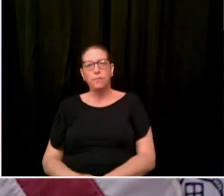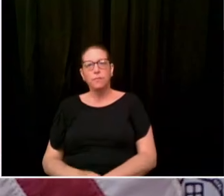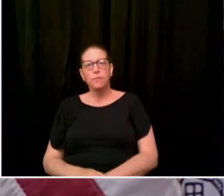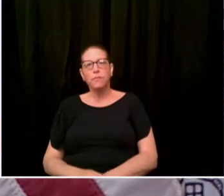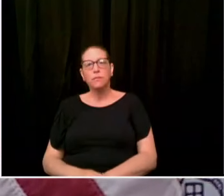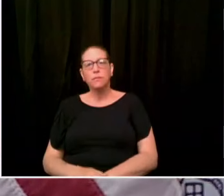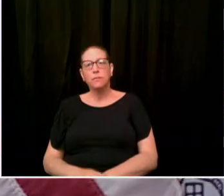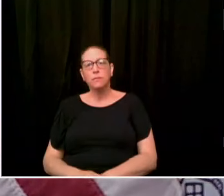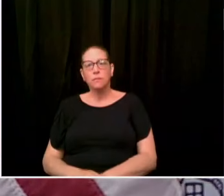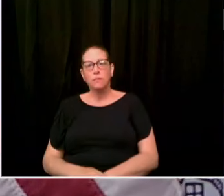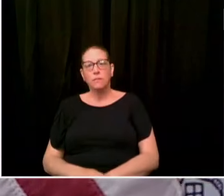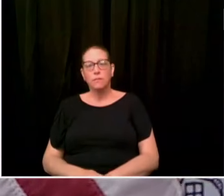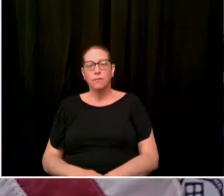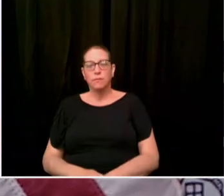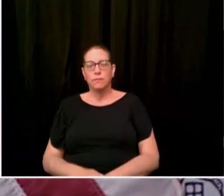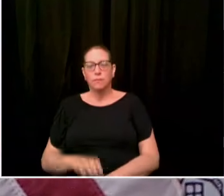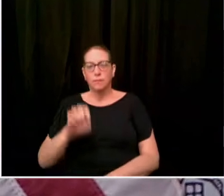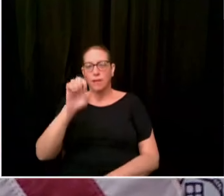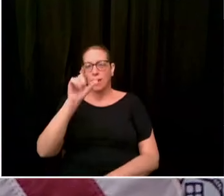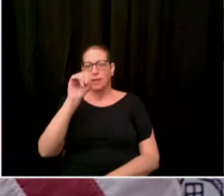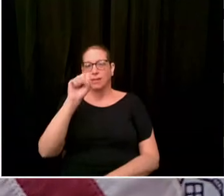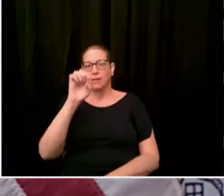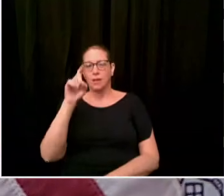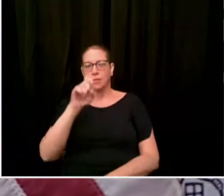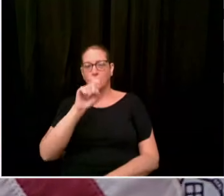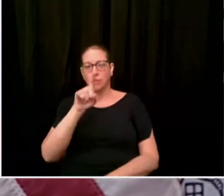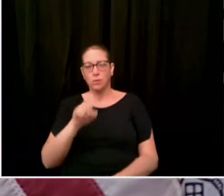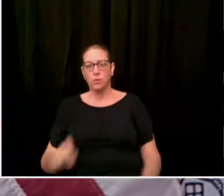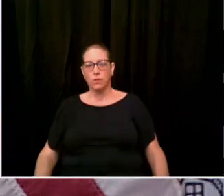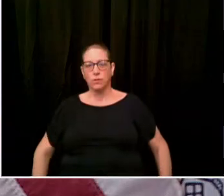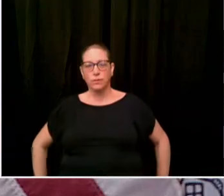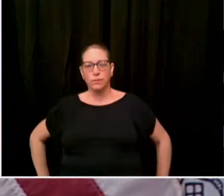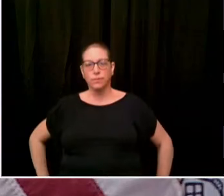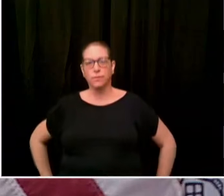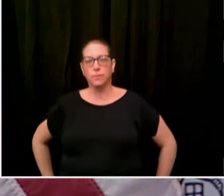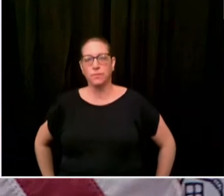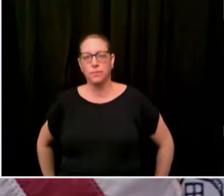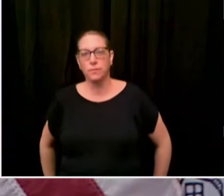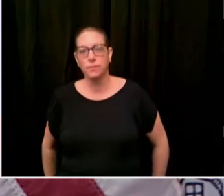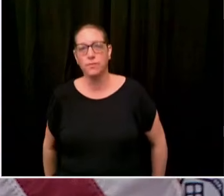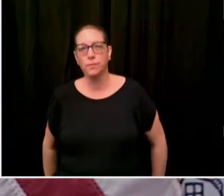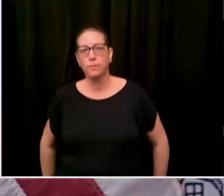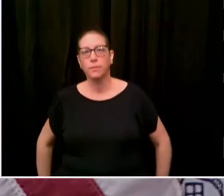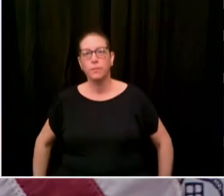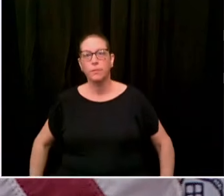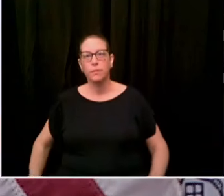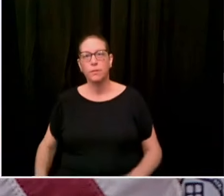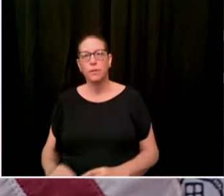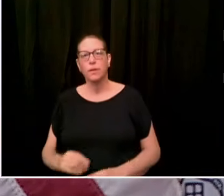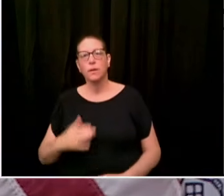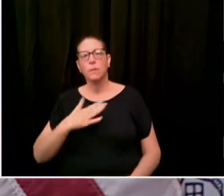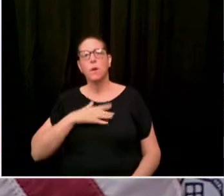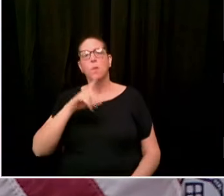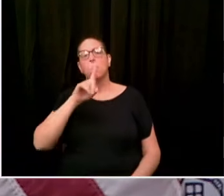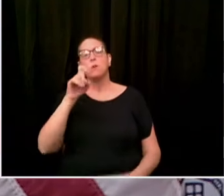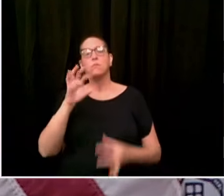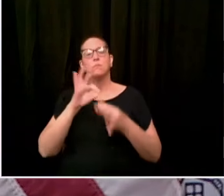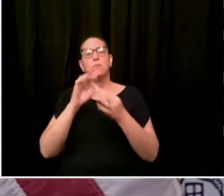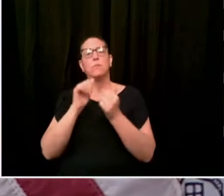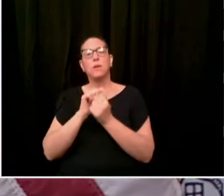NEXT WE HAVE LUIS FROM NEW